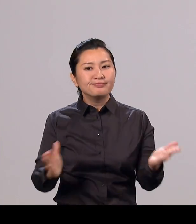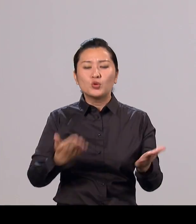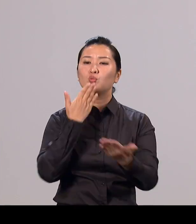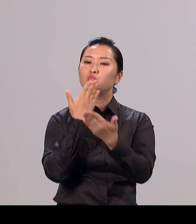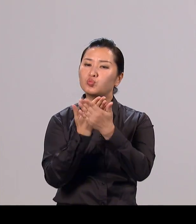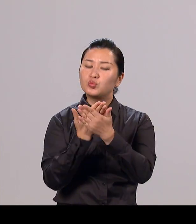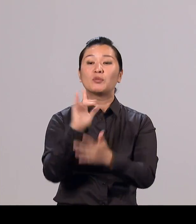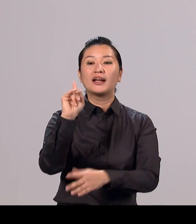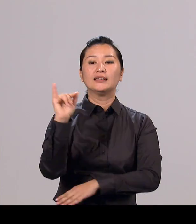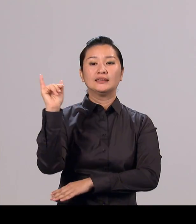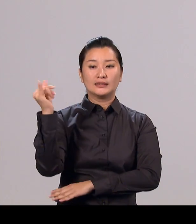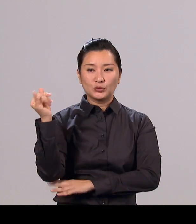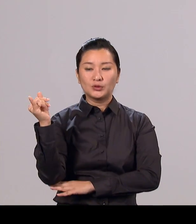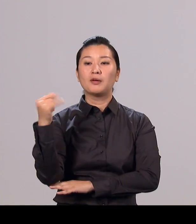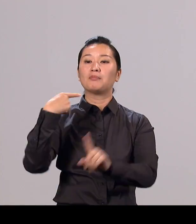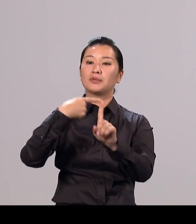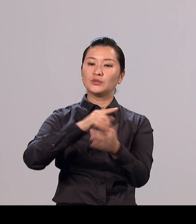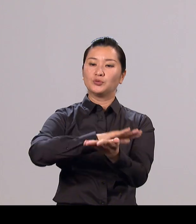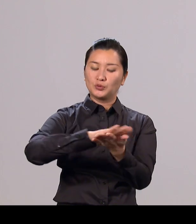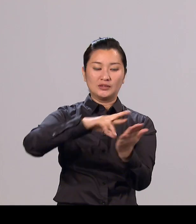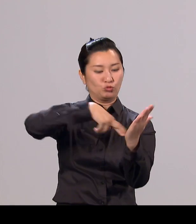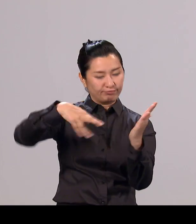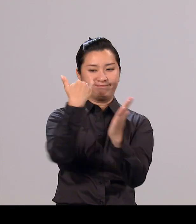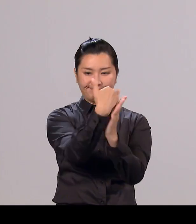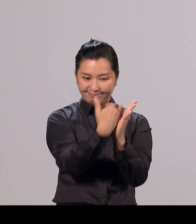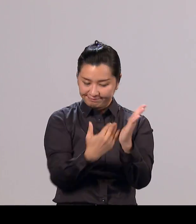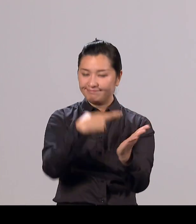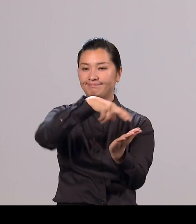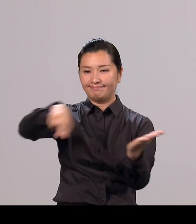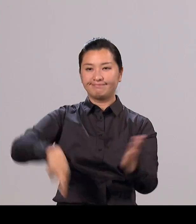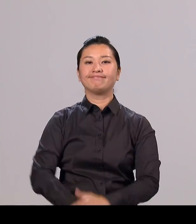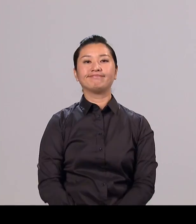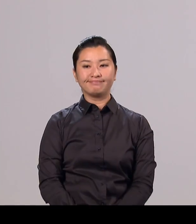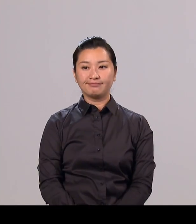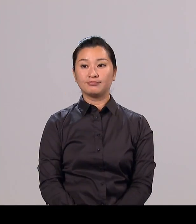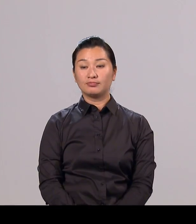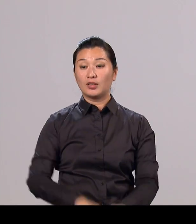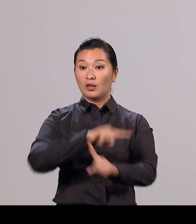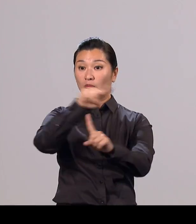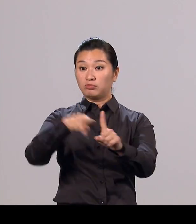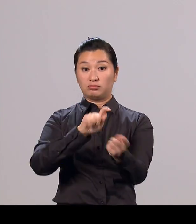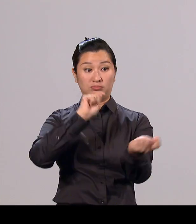And as we adjust the rules, the companies will have to adapt and they can adapt.